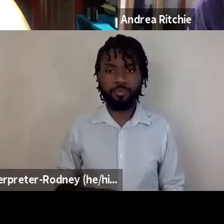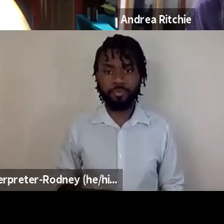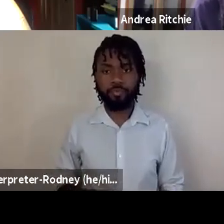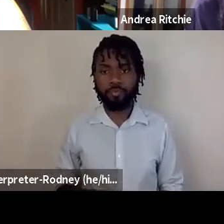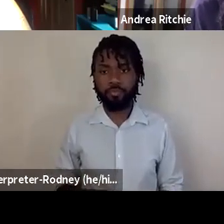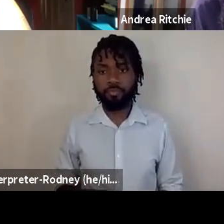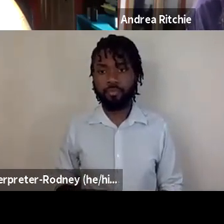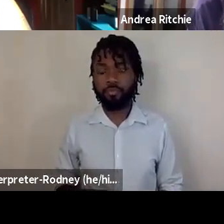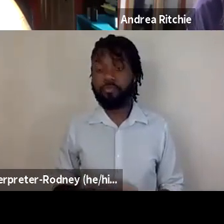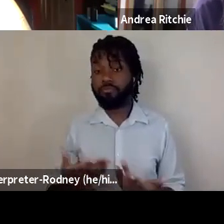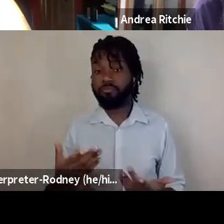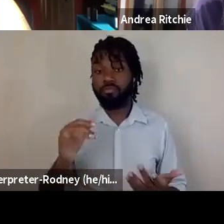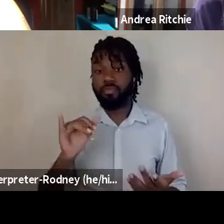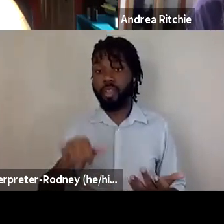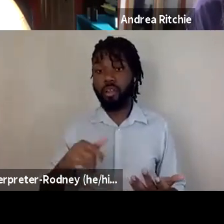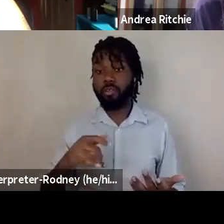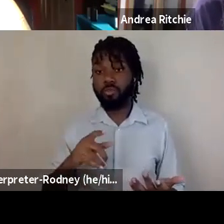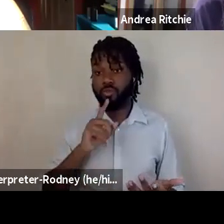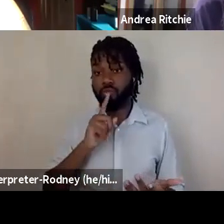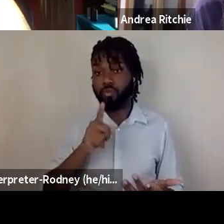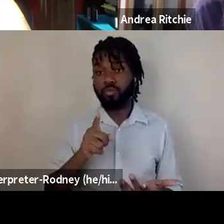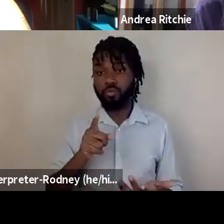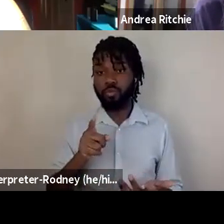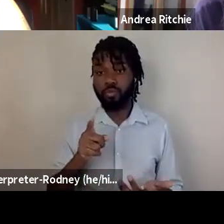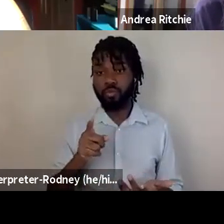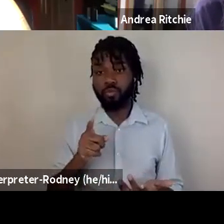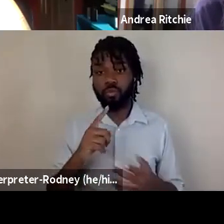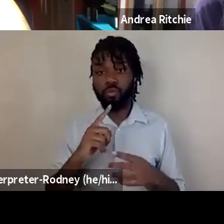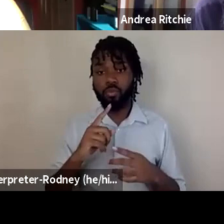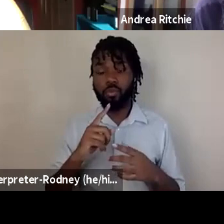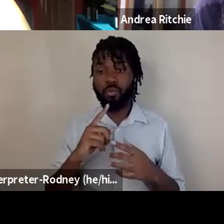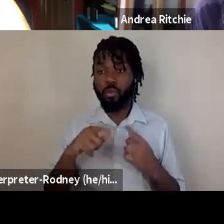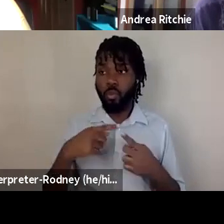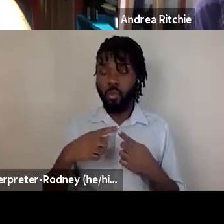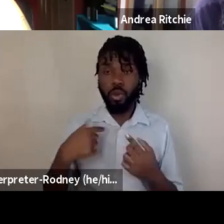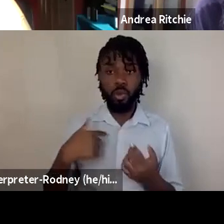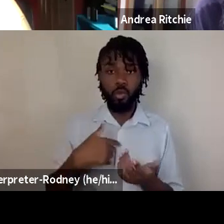as we're all sitting with the police killing of Breonna Taylor,